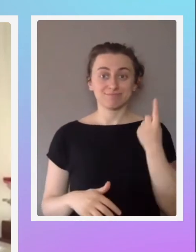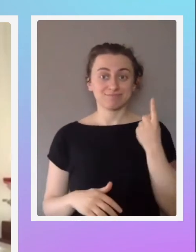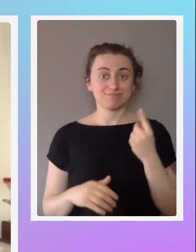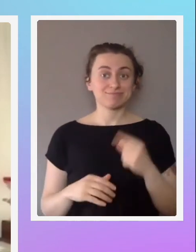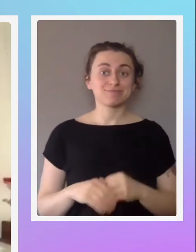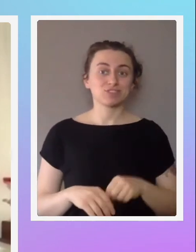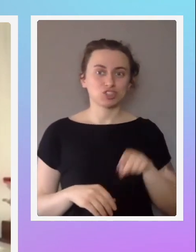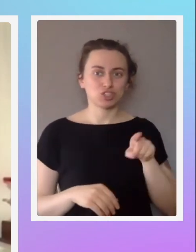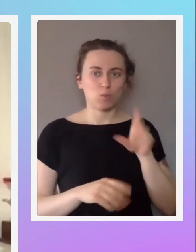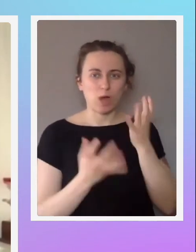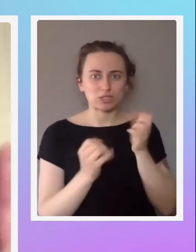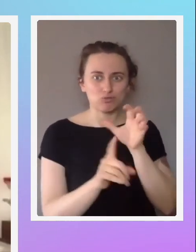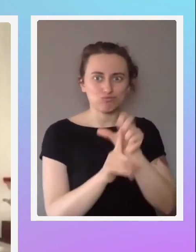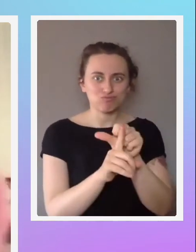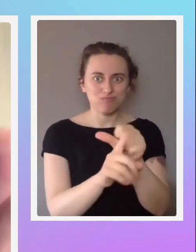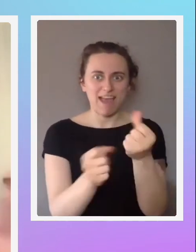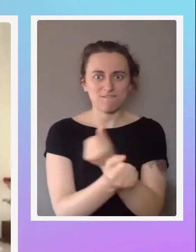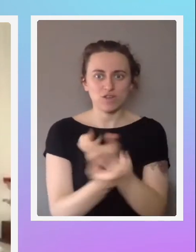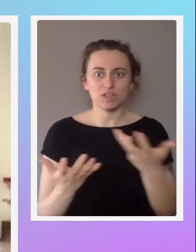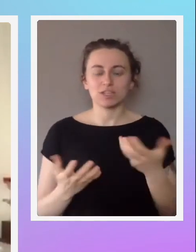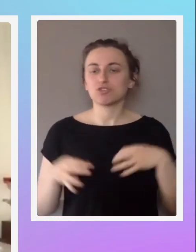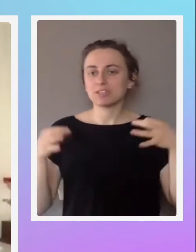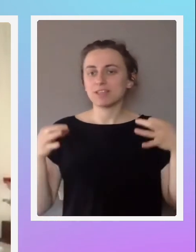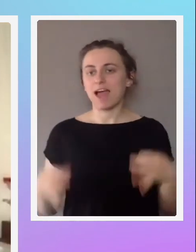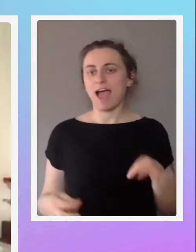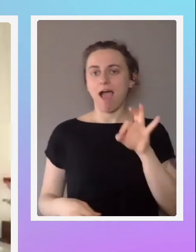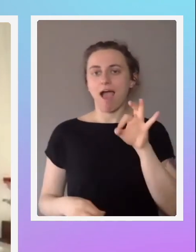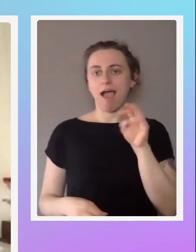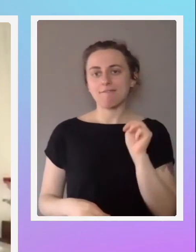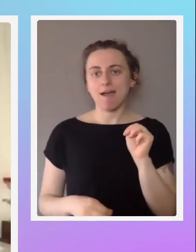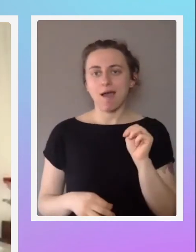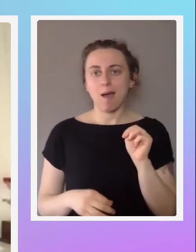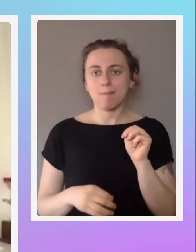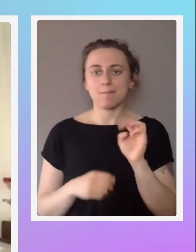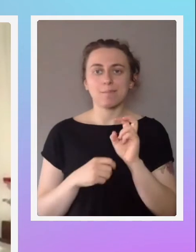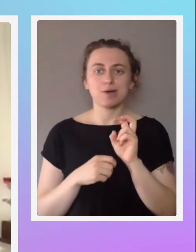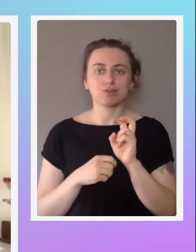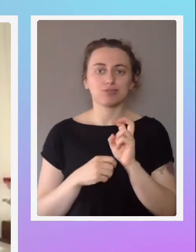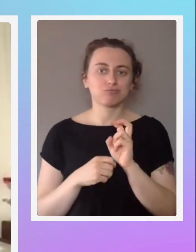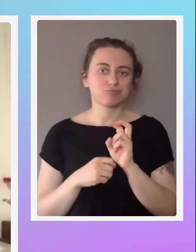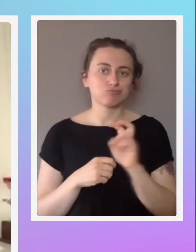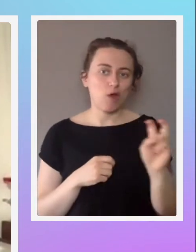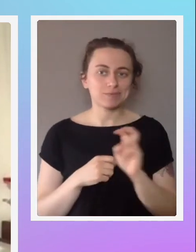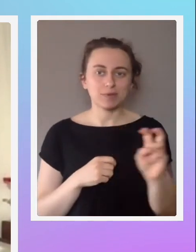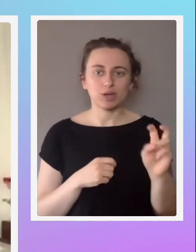She decides to get an FM transmitter receiver so you can hang the FM transmitter around